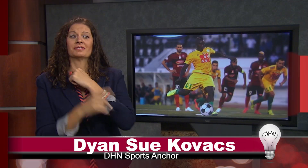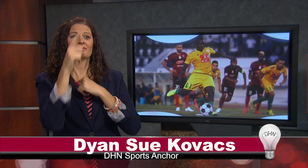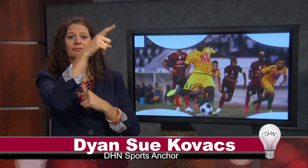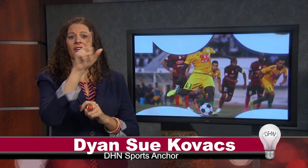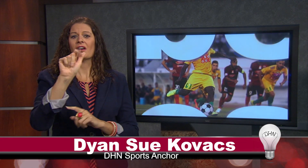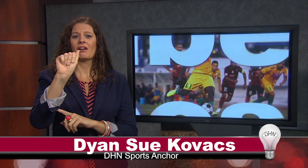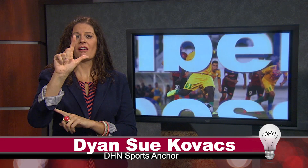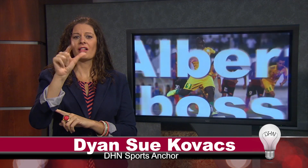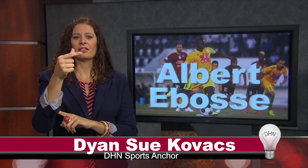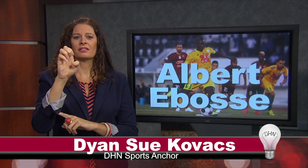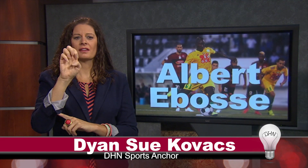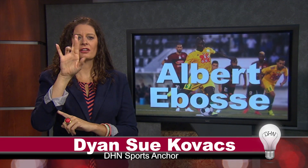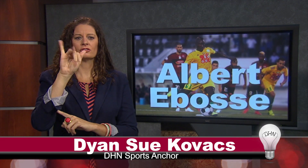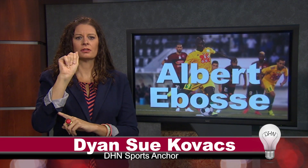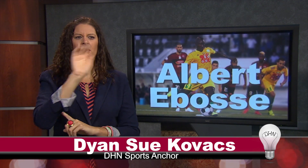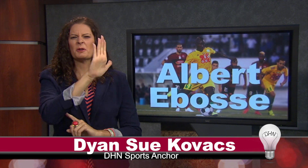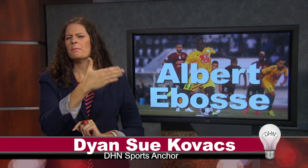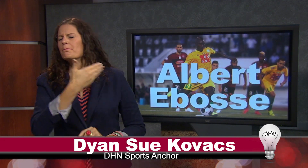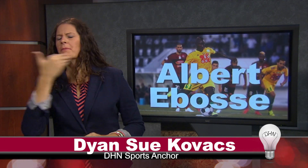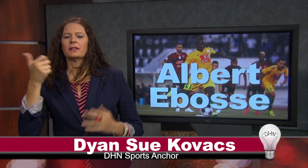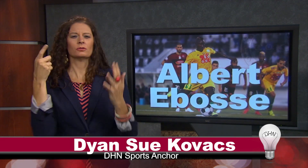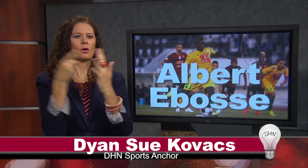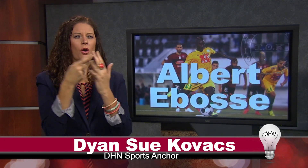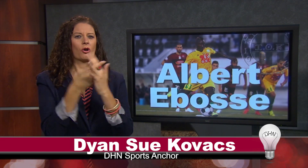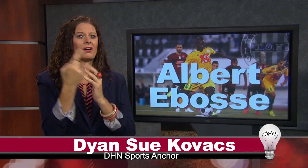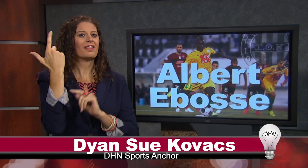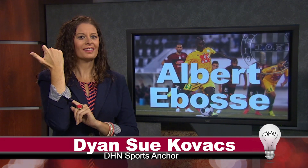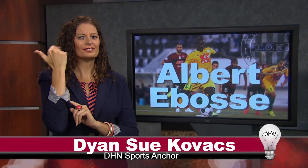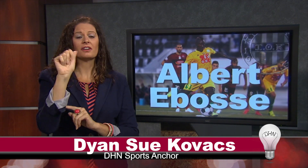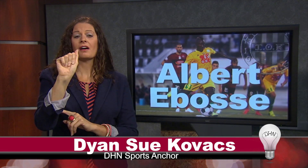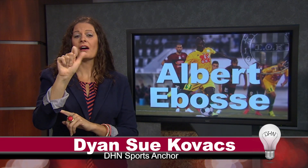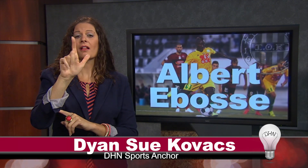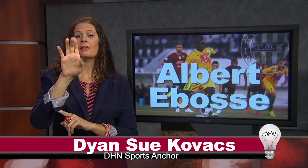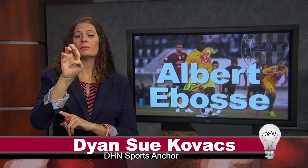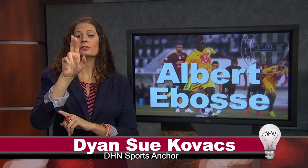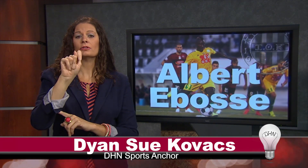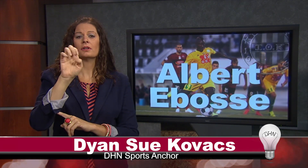Last year’s leading scorer for Algeria was reportedly killed after losing a game. Fans